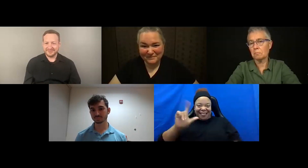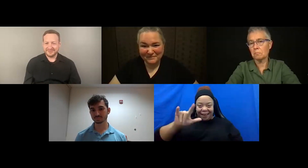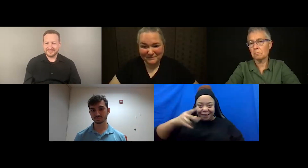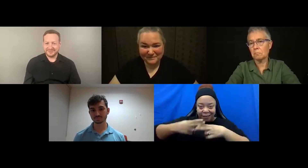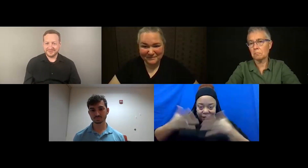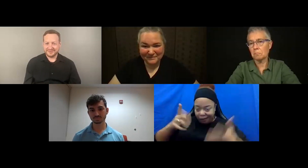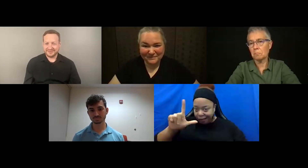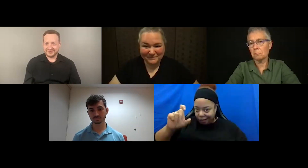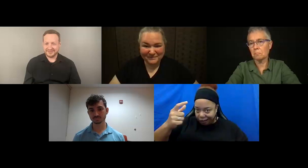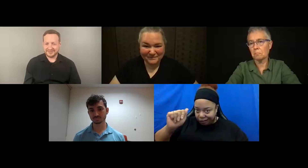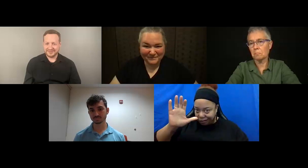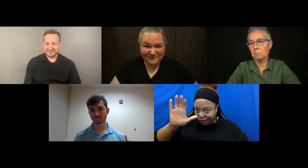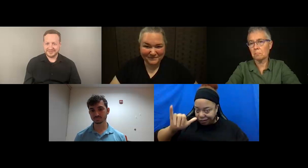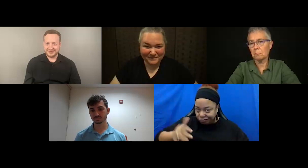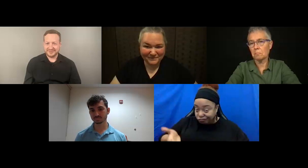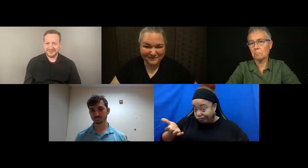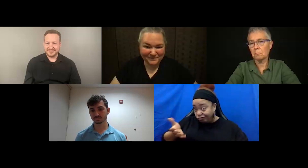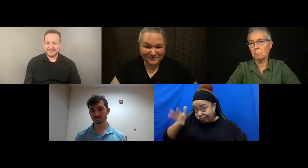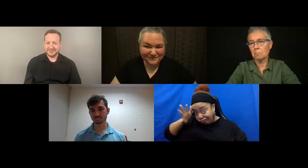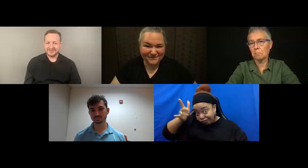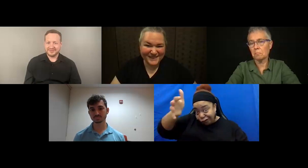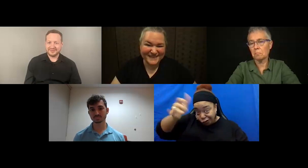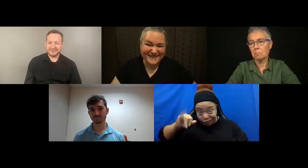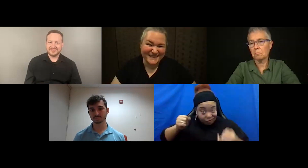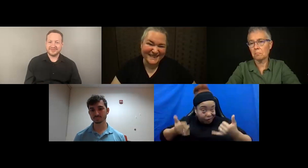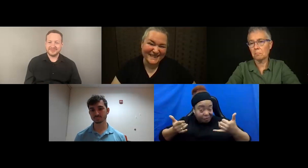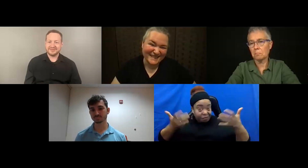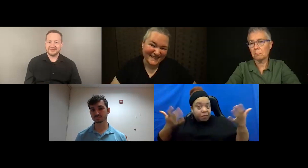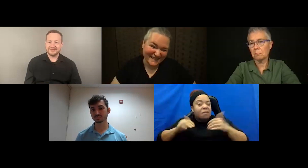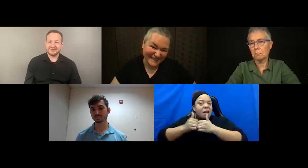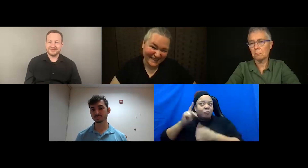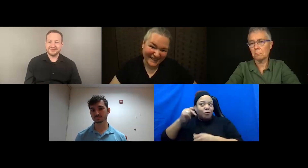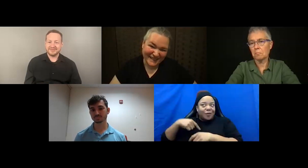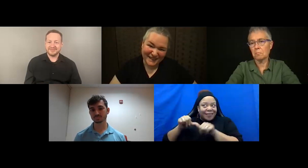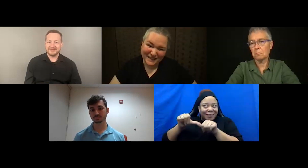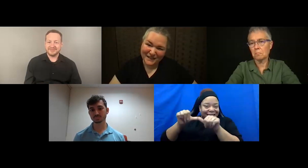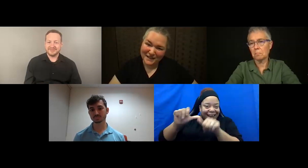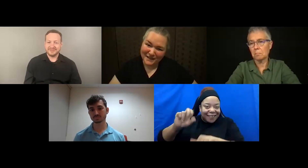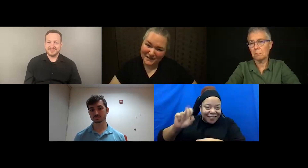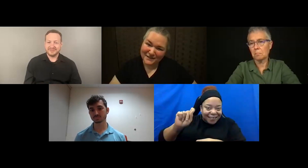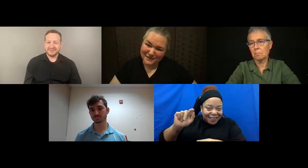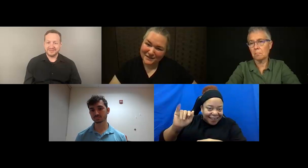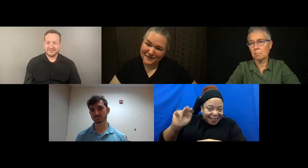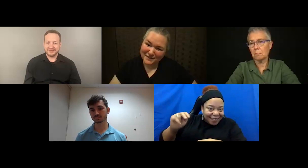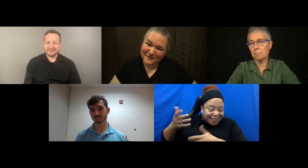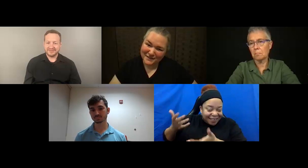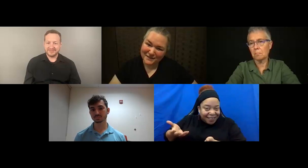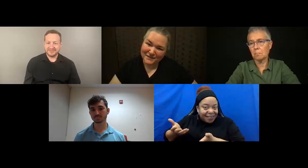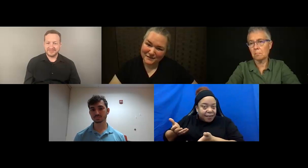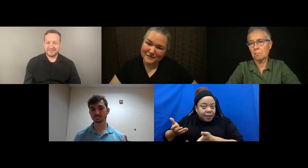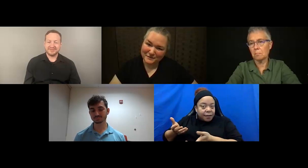Possibly. but its legacy? Into the future from now, how does it sustain?